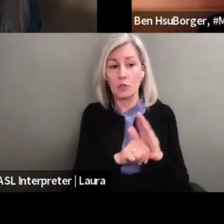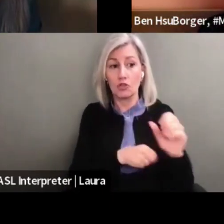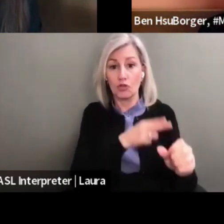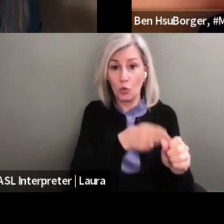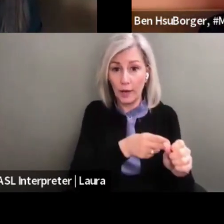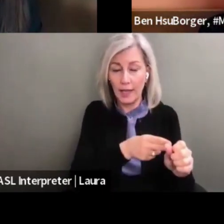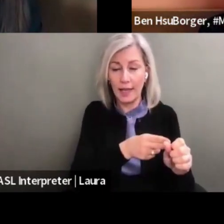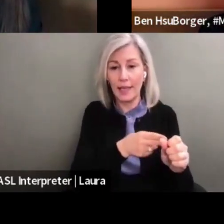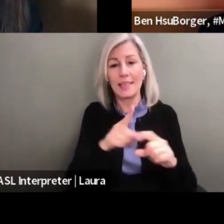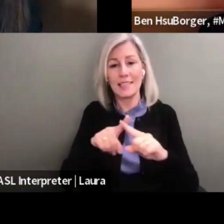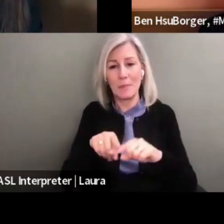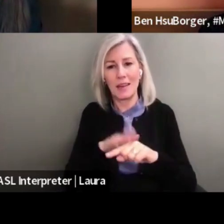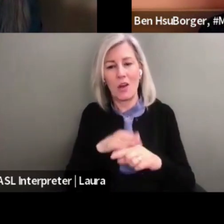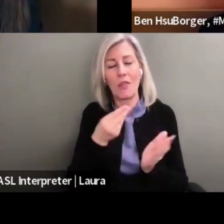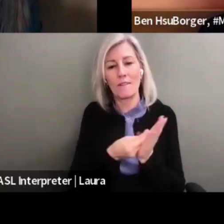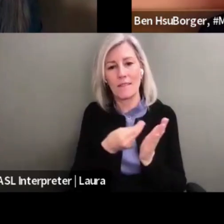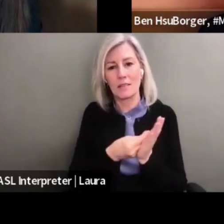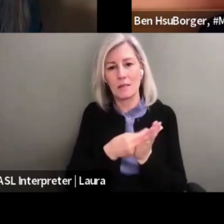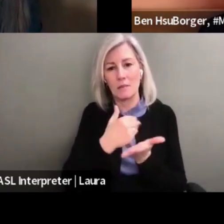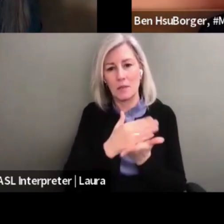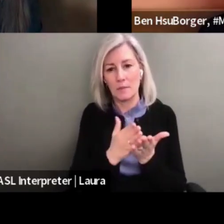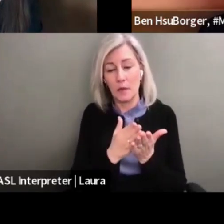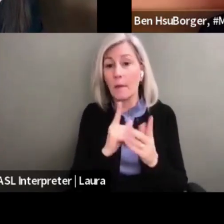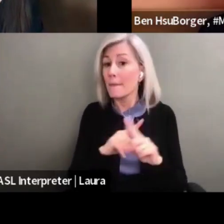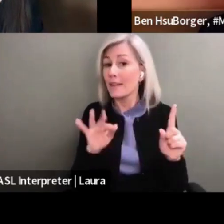waivers for Medicaid and home and community based services. As Alison also mentioned,